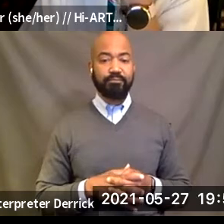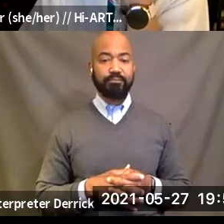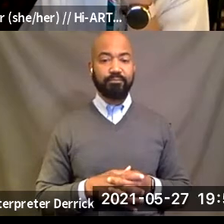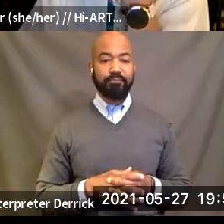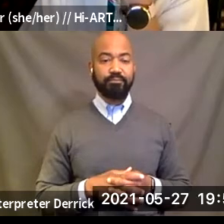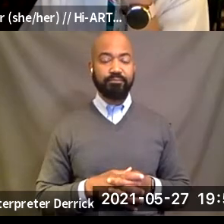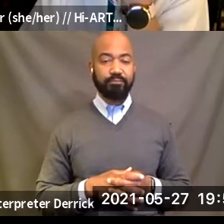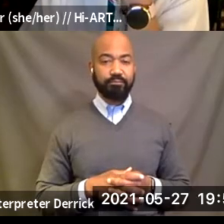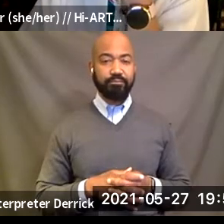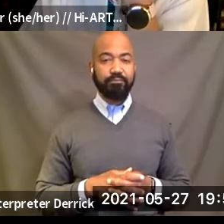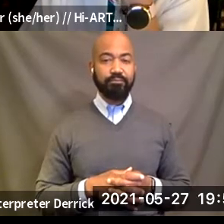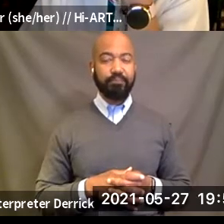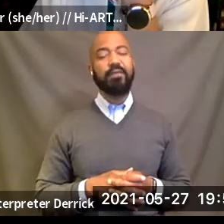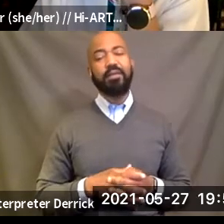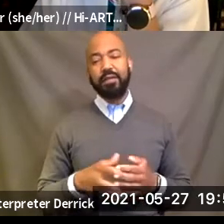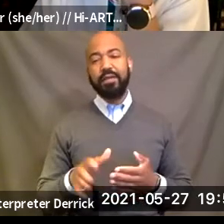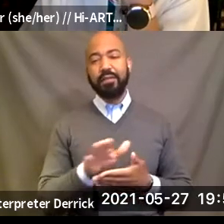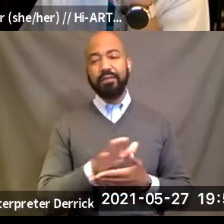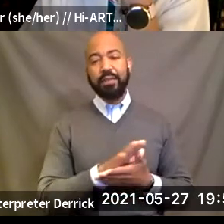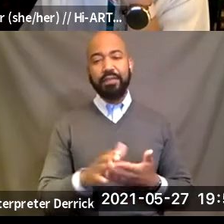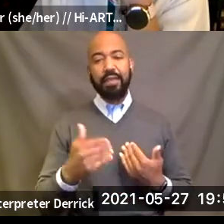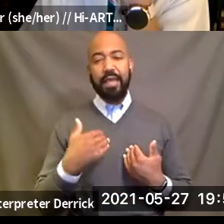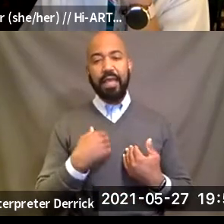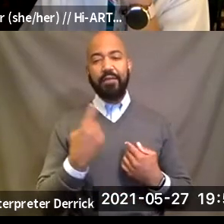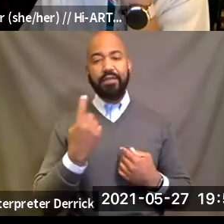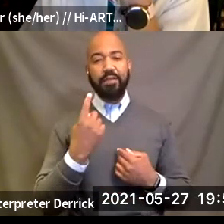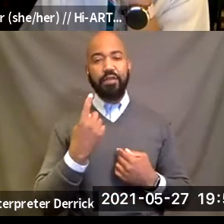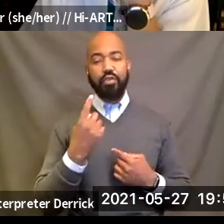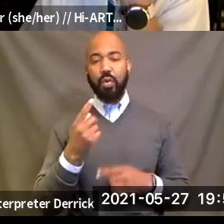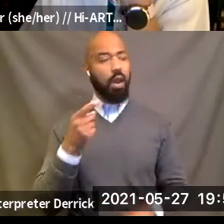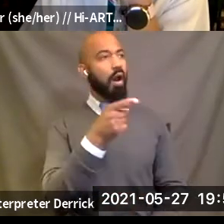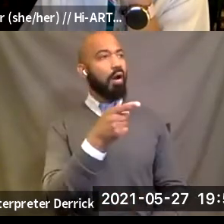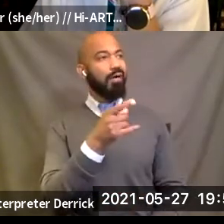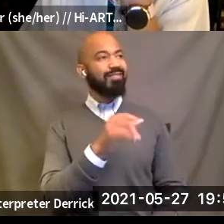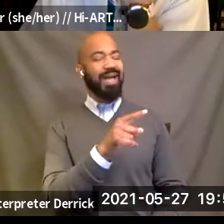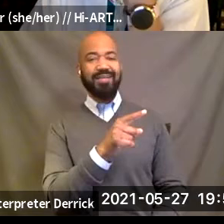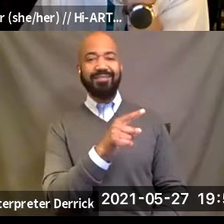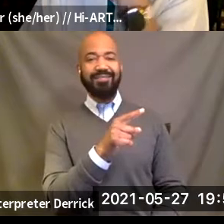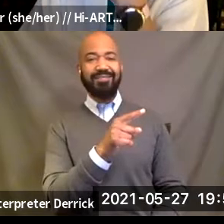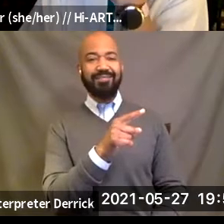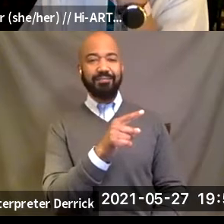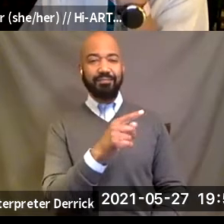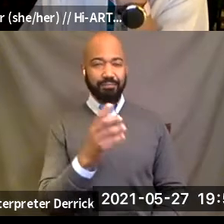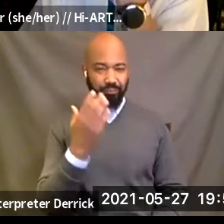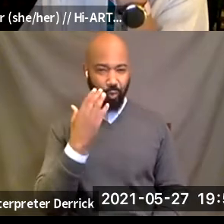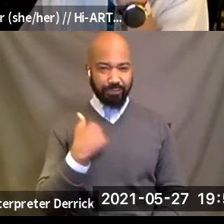Leah (she/her): yeah it's just I think it's easy to get lost in all of the the sea of isms going around and these really large complex nuanced.